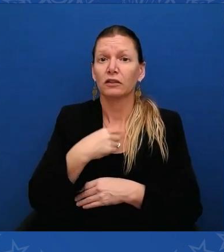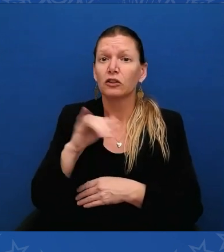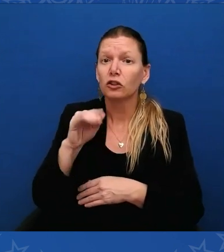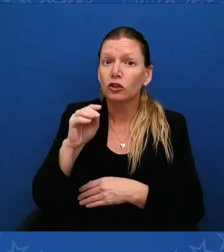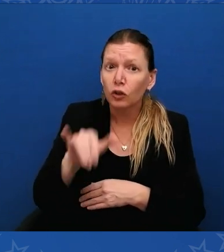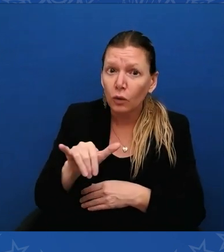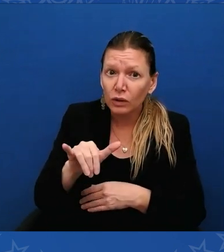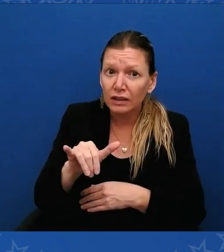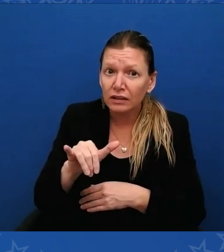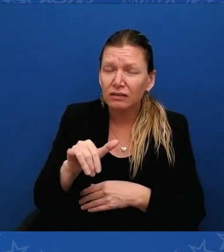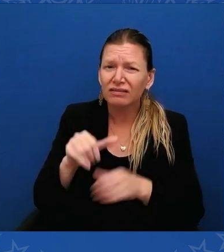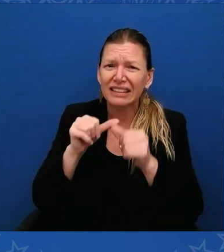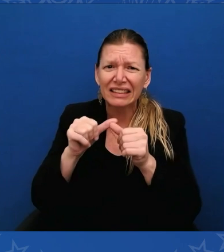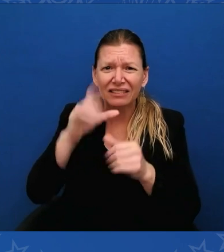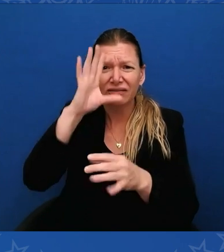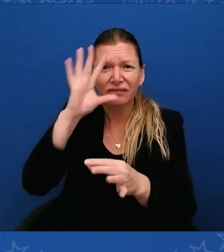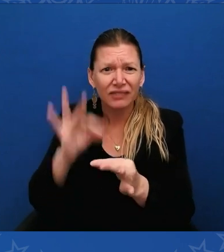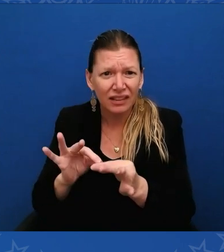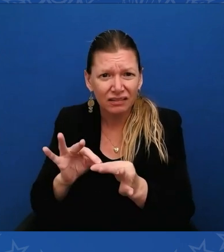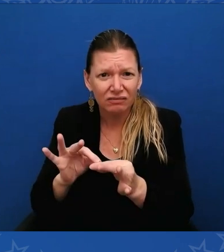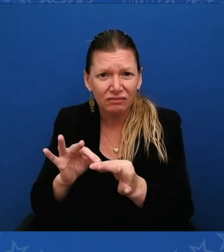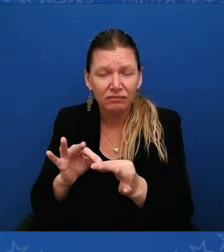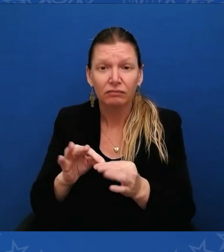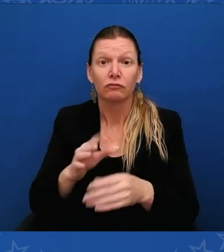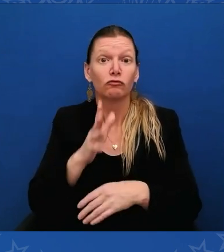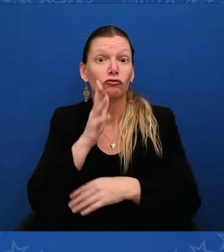Let's spread the faith. Spread it.